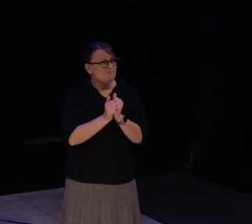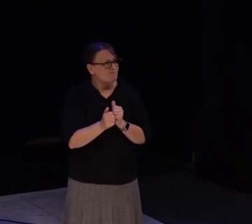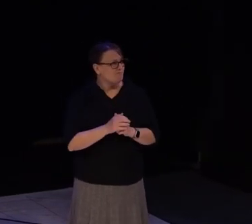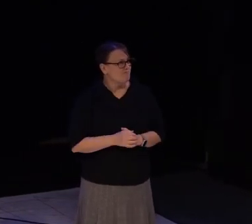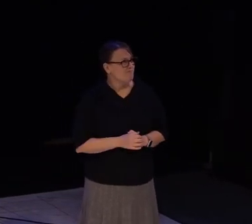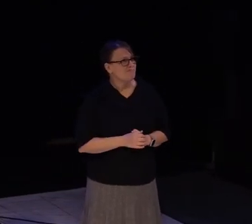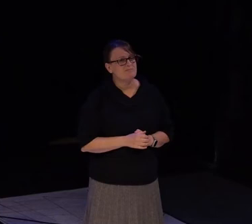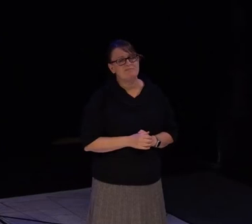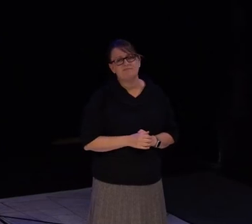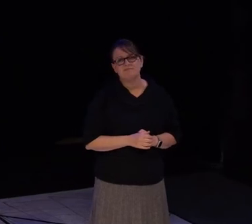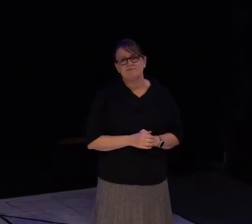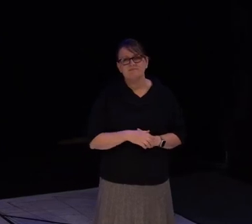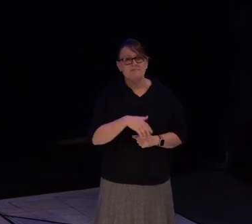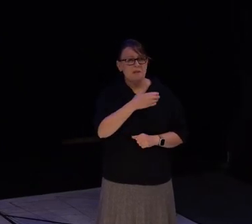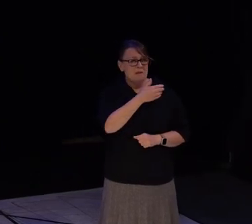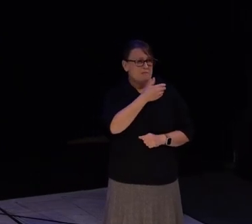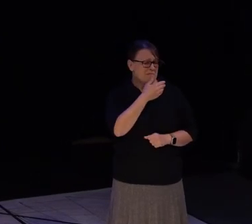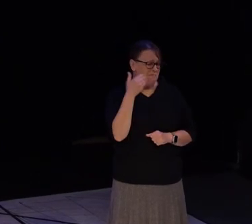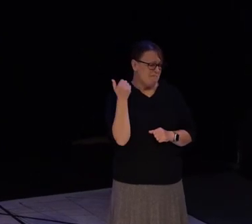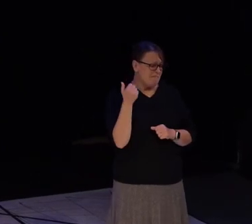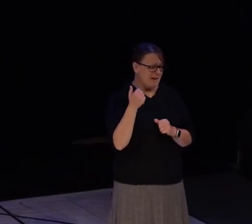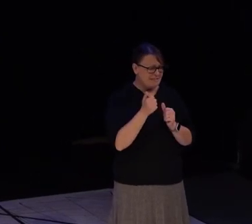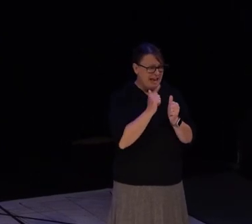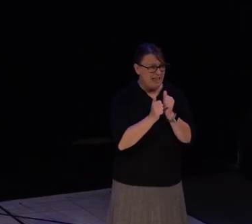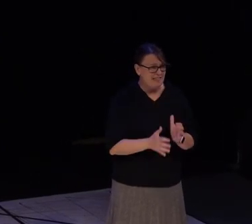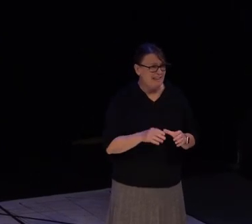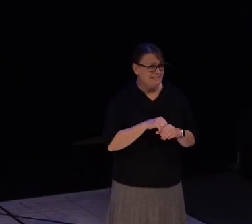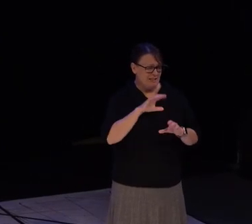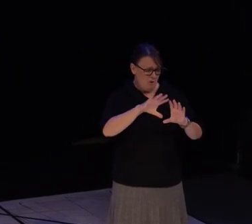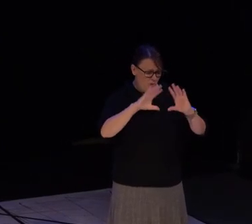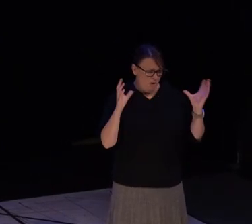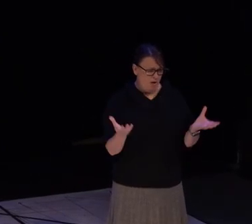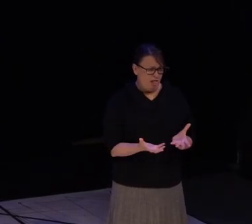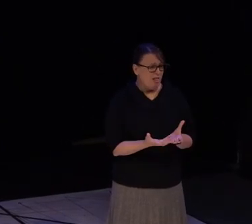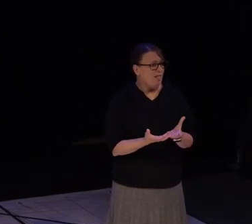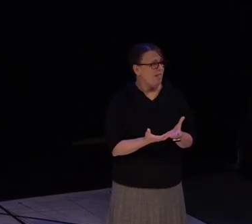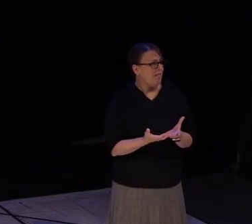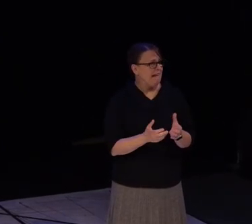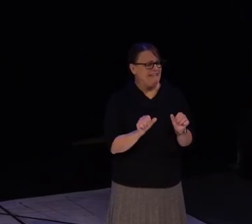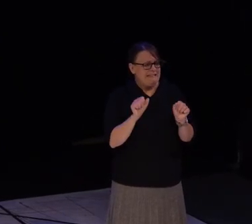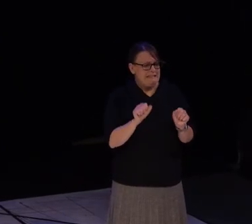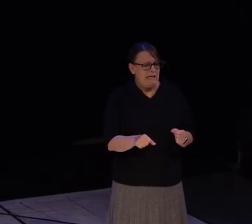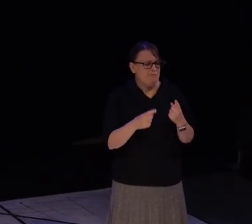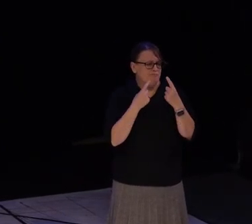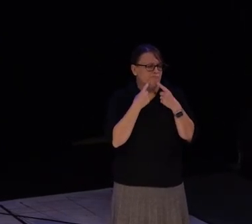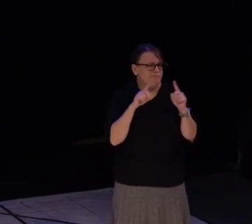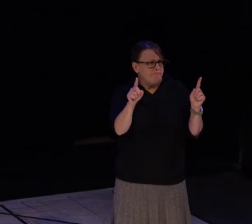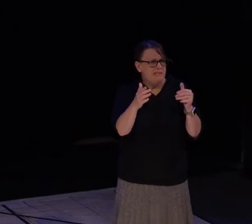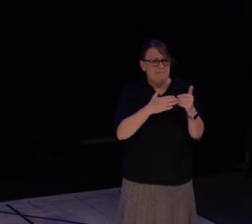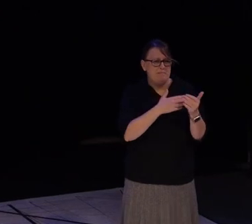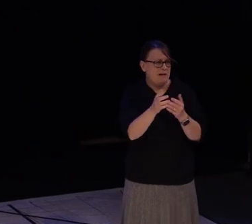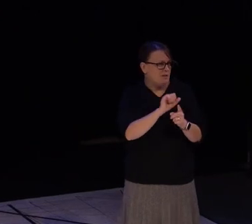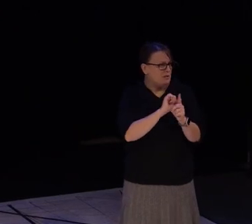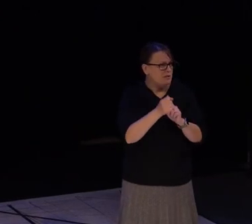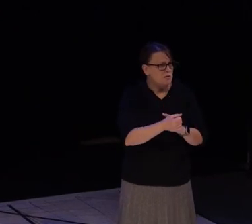The best Athletes in the world are the ones who are able to excel in any situation. No matter what.